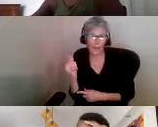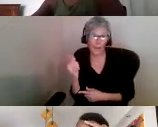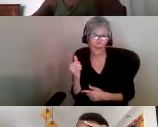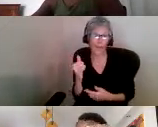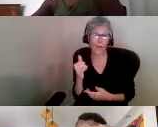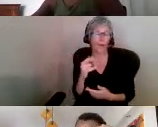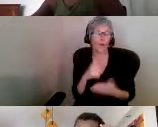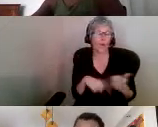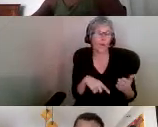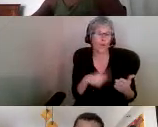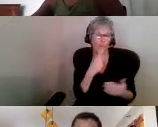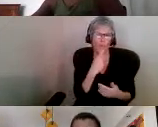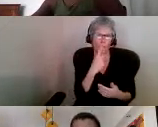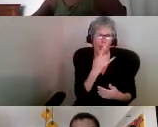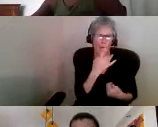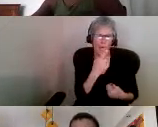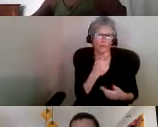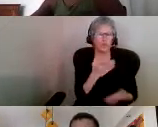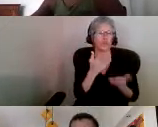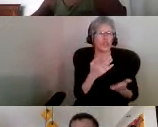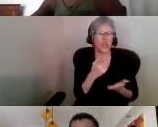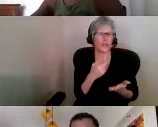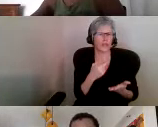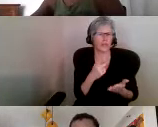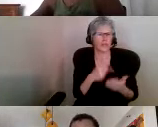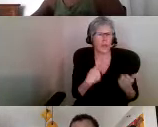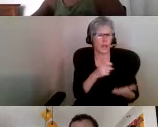put a red light, tell me what you'd like me to start for the green light,